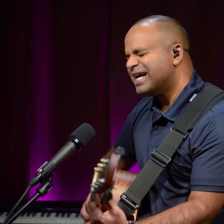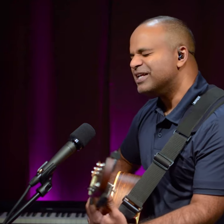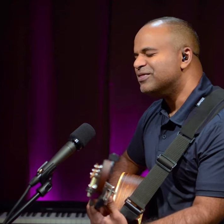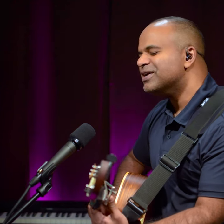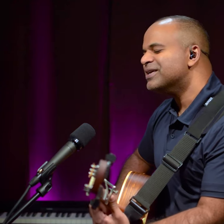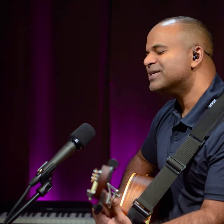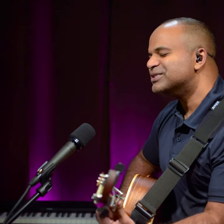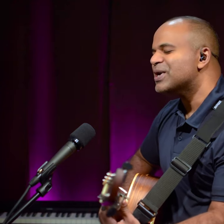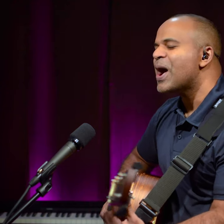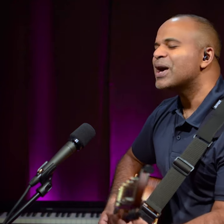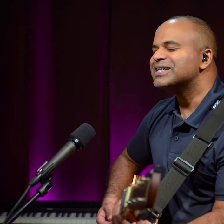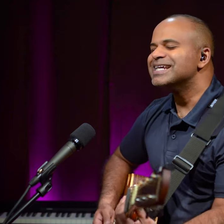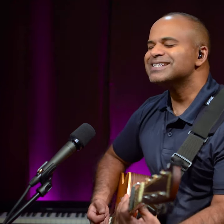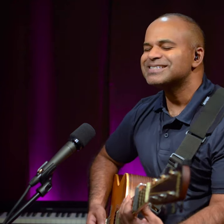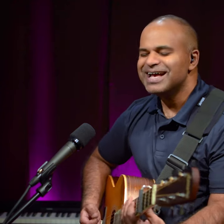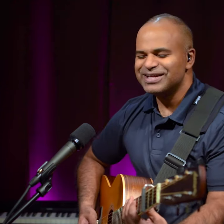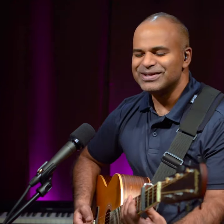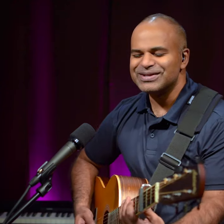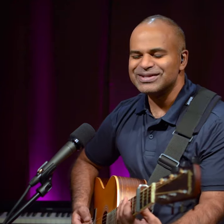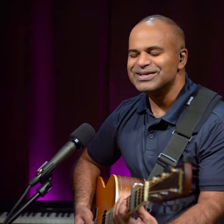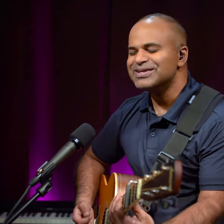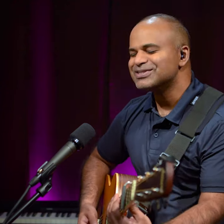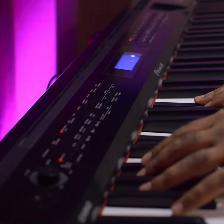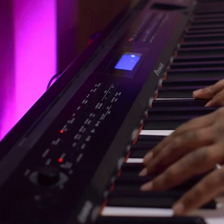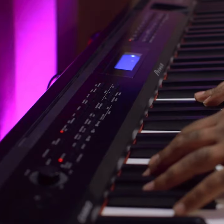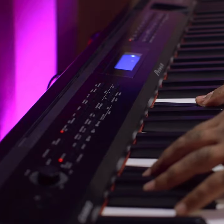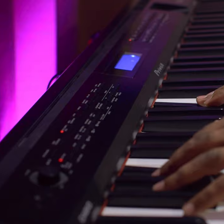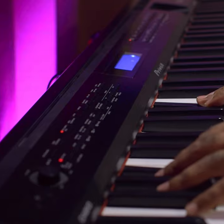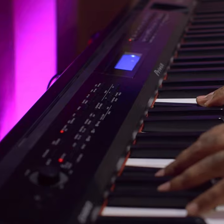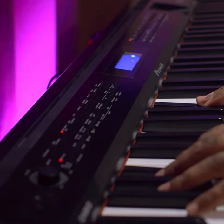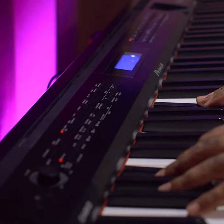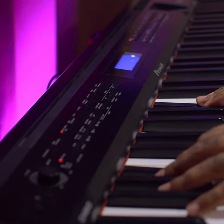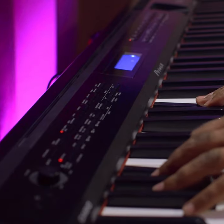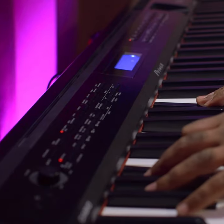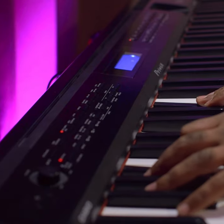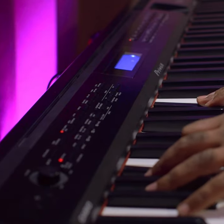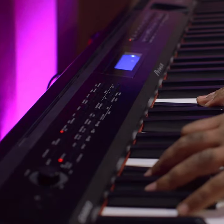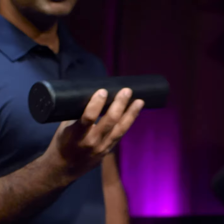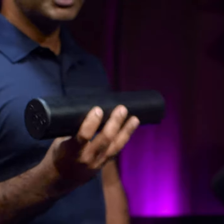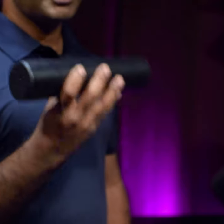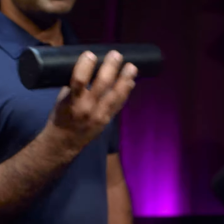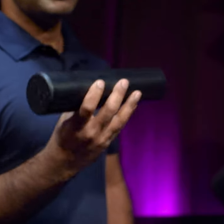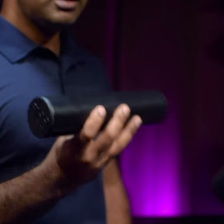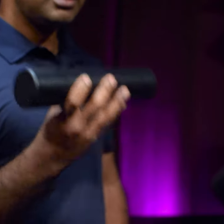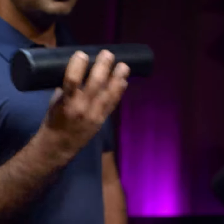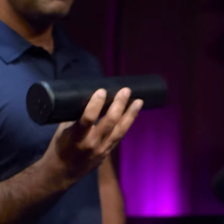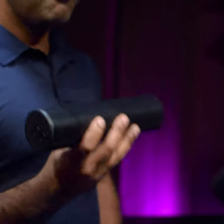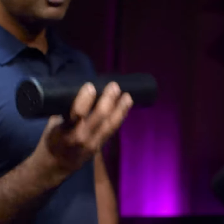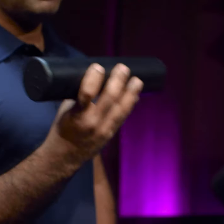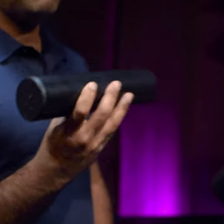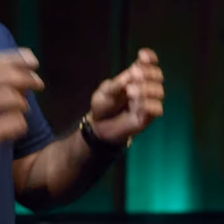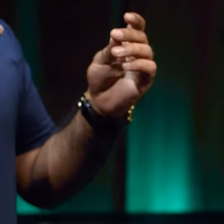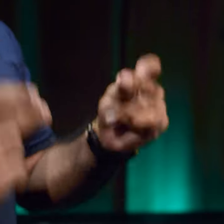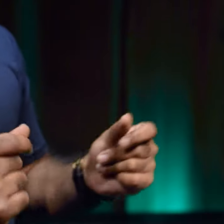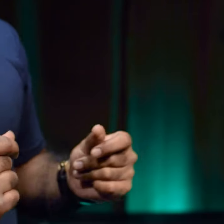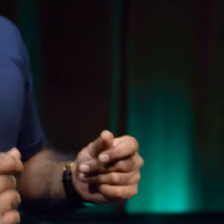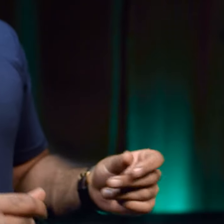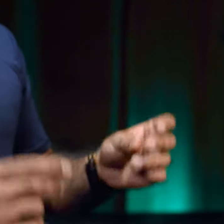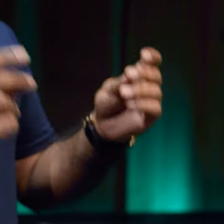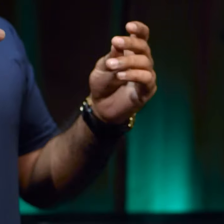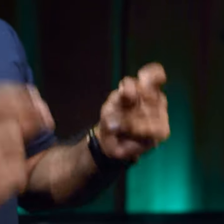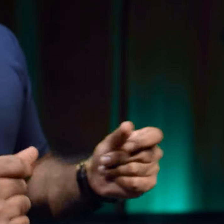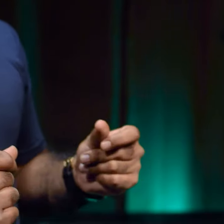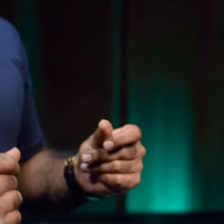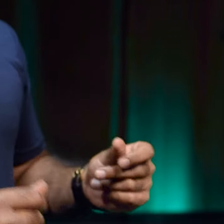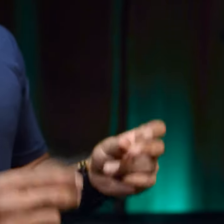In the darkness, in the storm You are shining from the shore